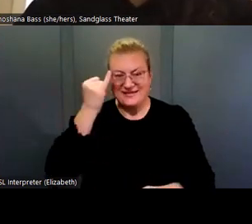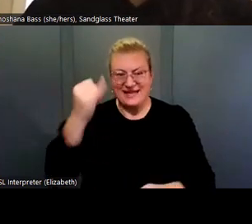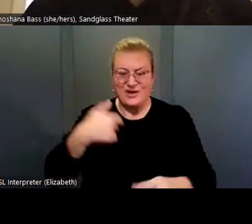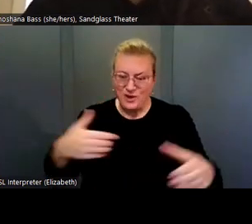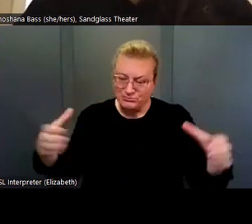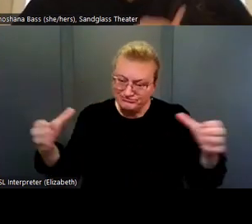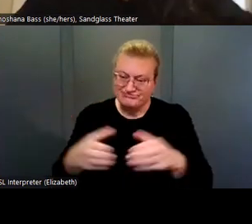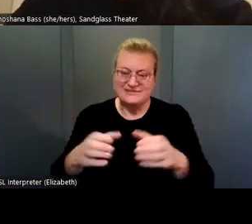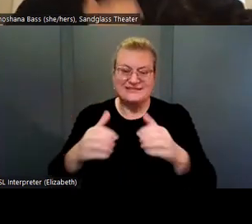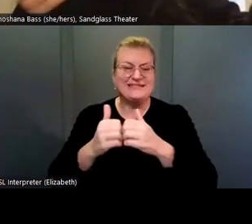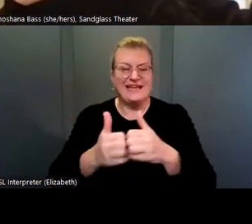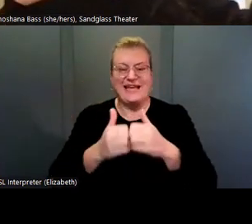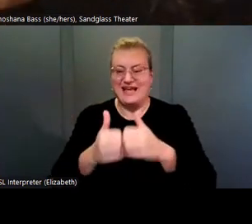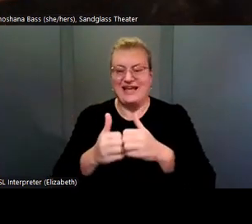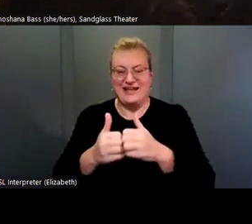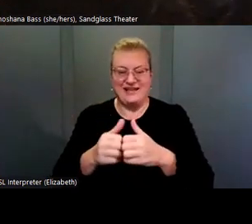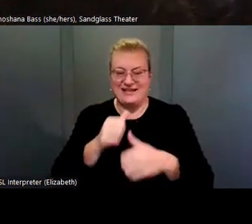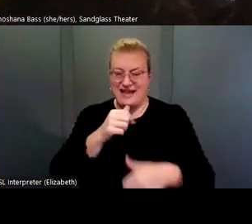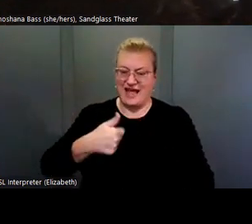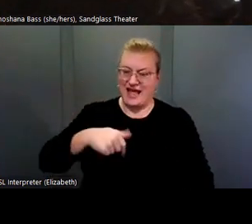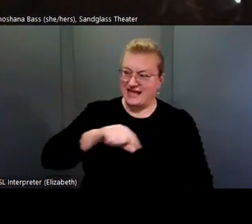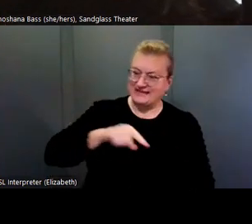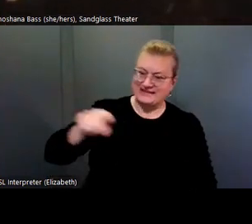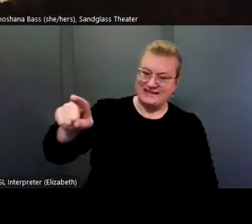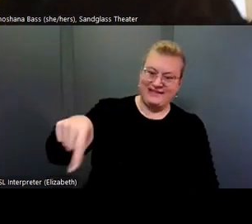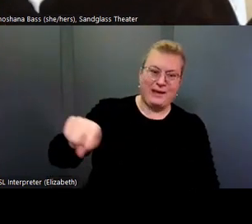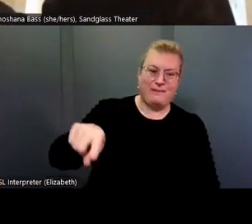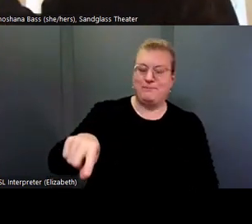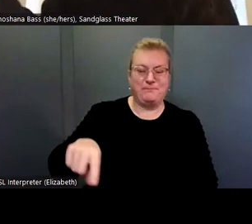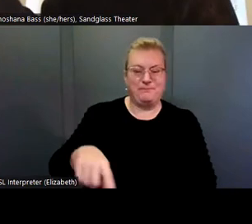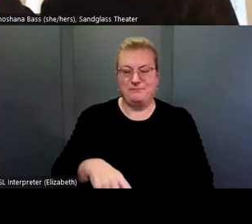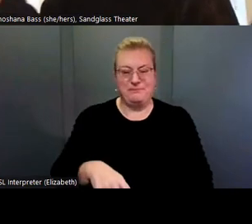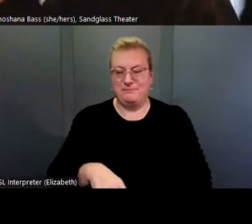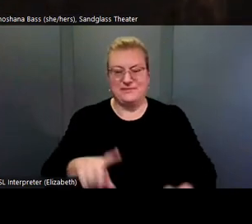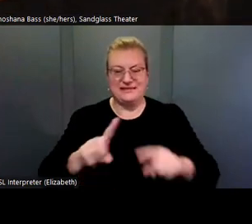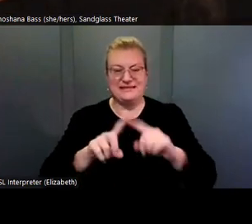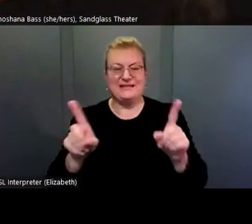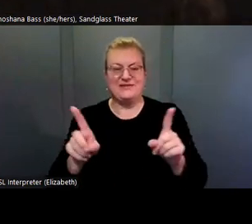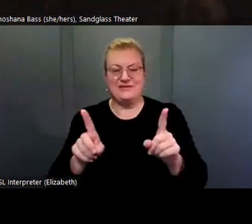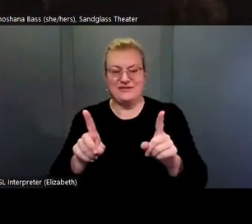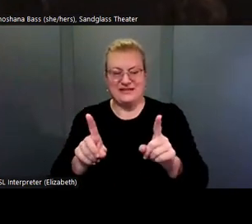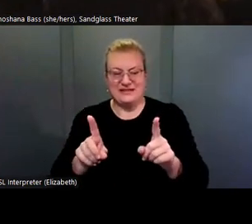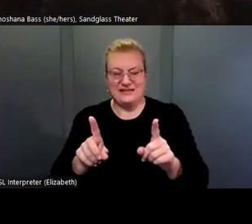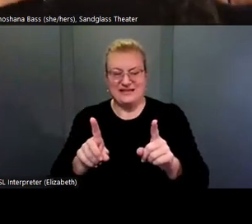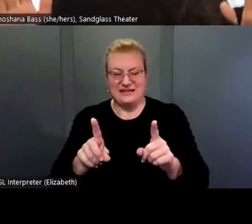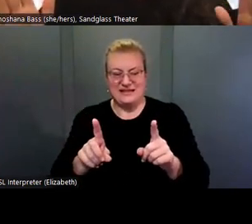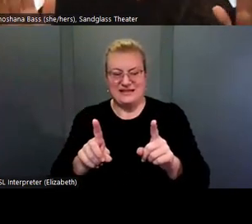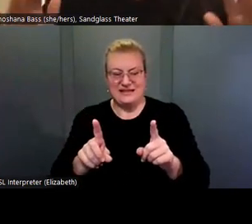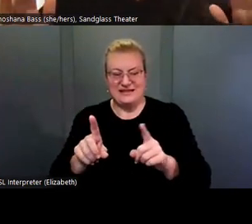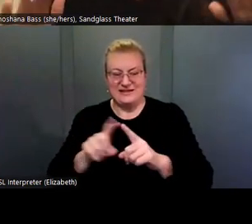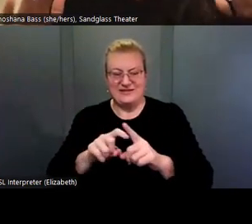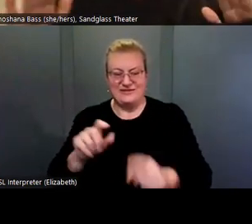so there's no like us and them. And it's very different from APAP for example,